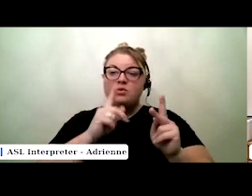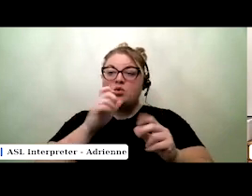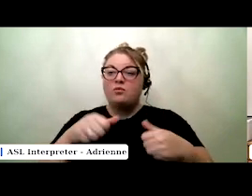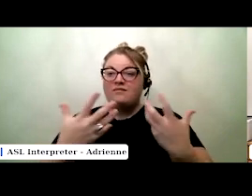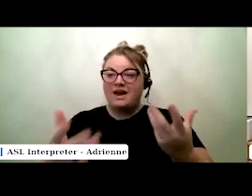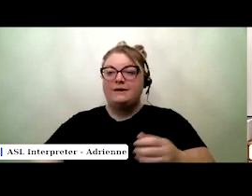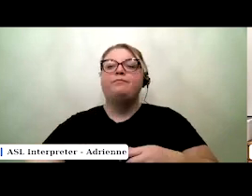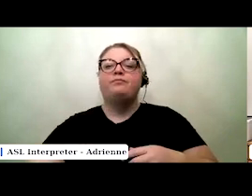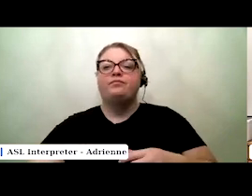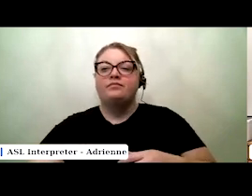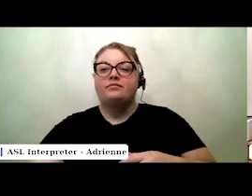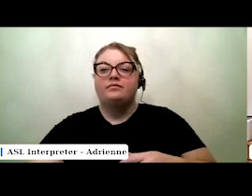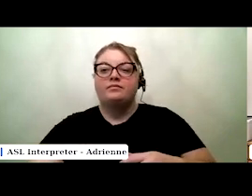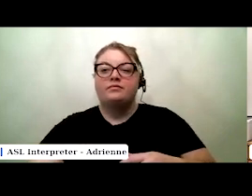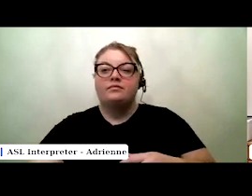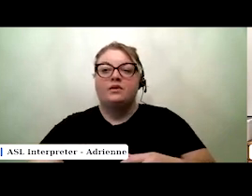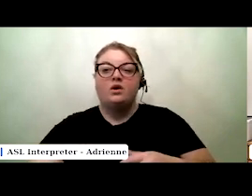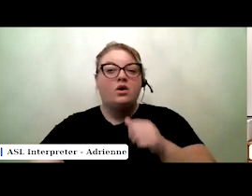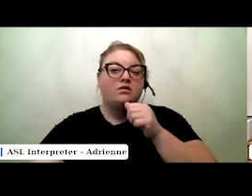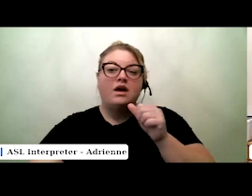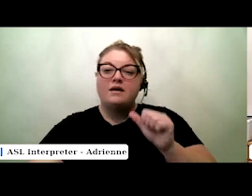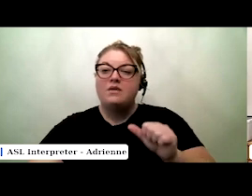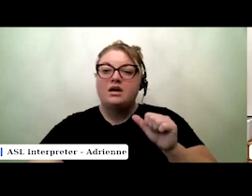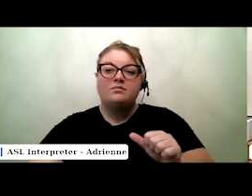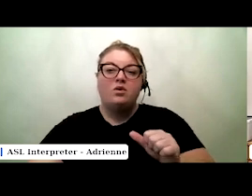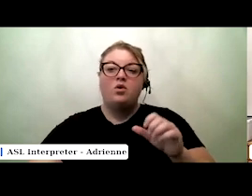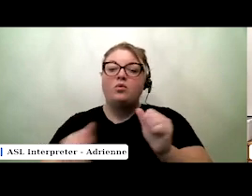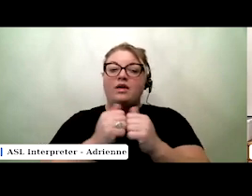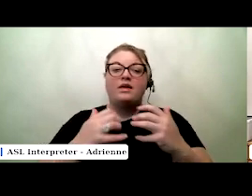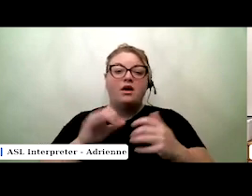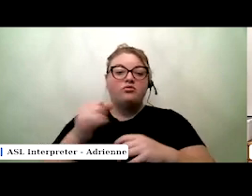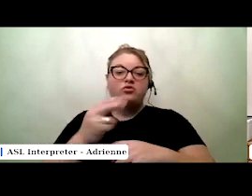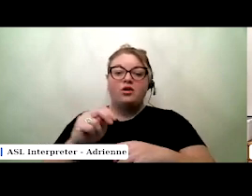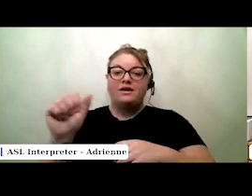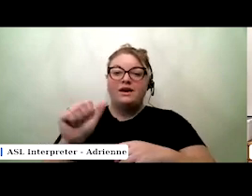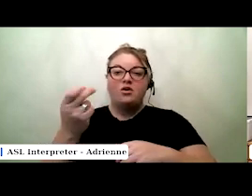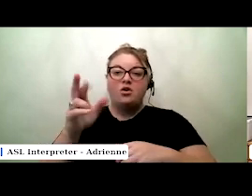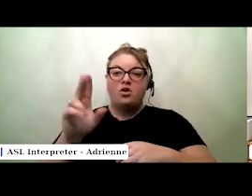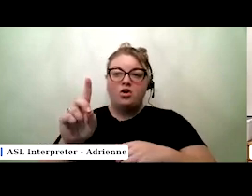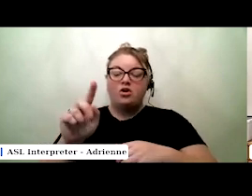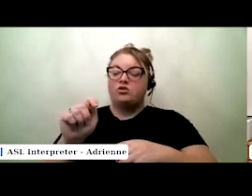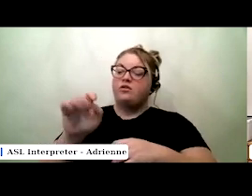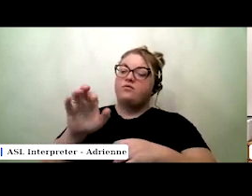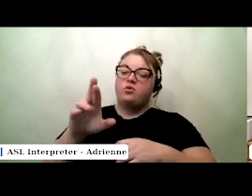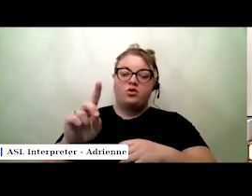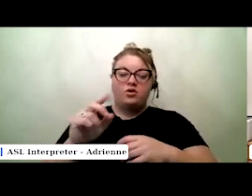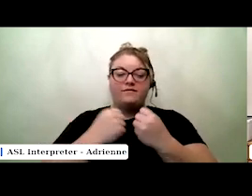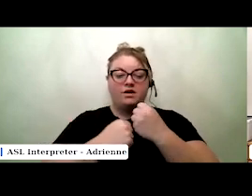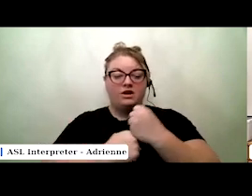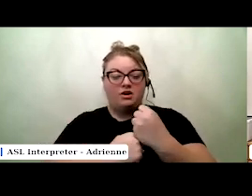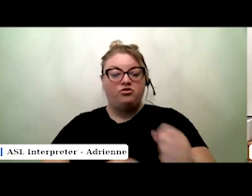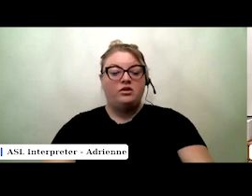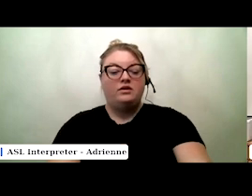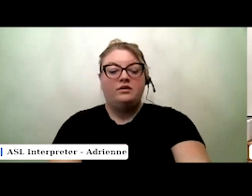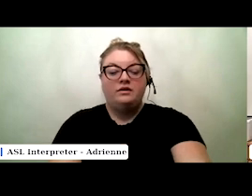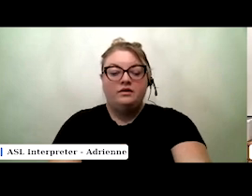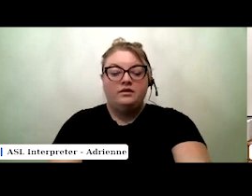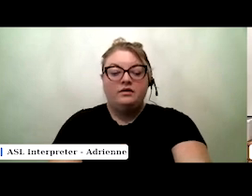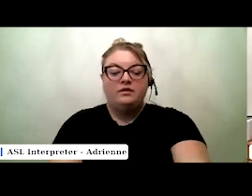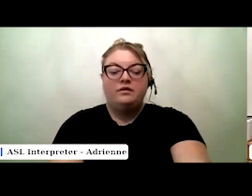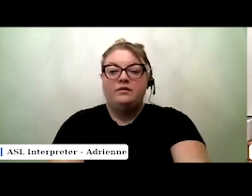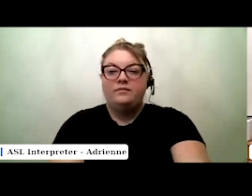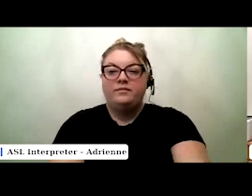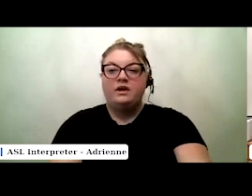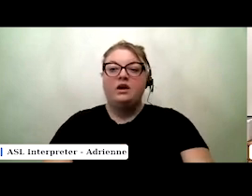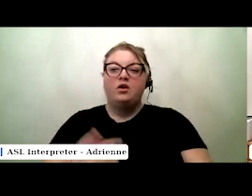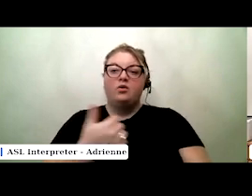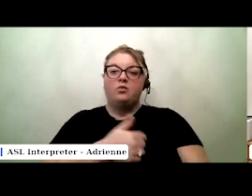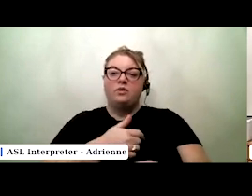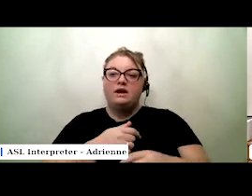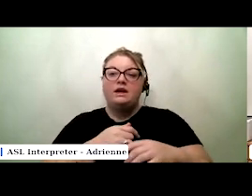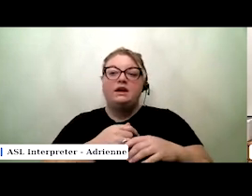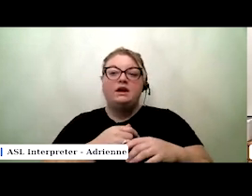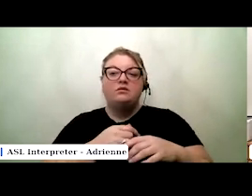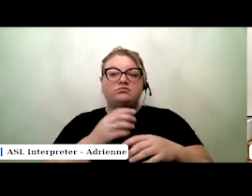And that wouldn't be possible about the support of a Johnny Hartford Foundation. We extend our sincere gratitude to the foundation, to Ronnie and the entire team for their invaluable support of this initiative.